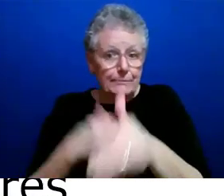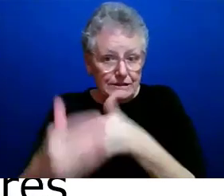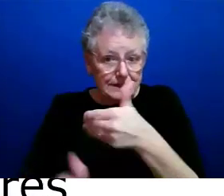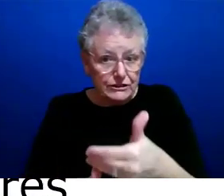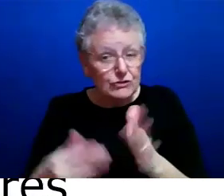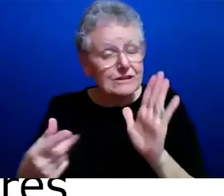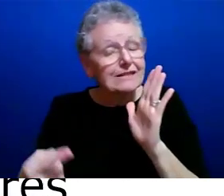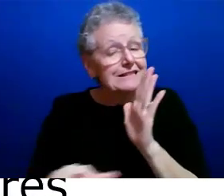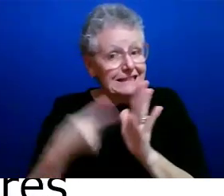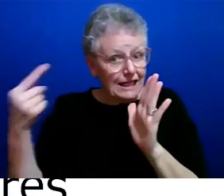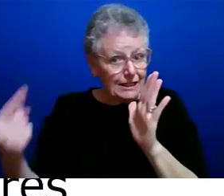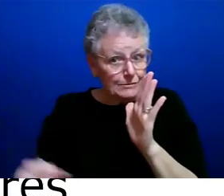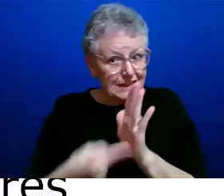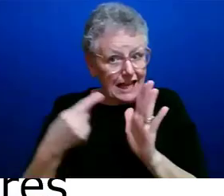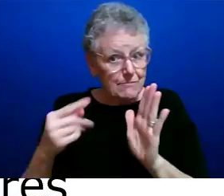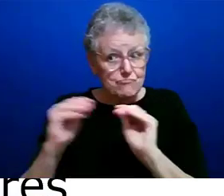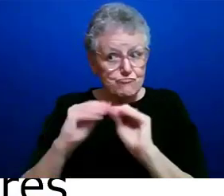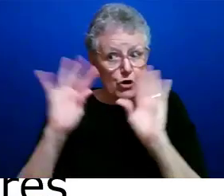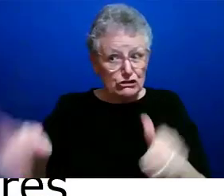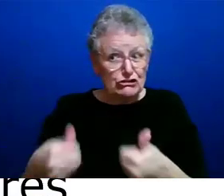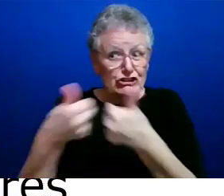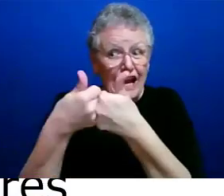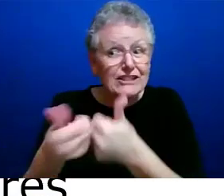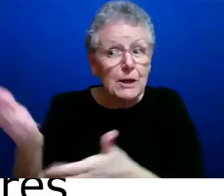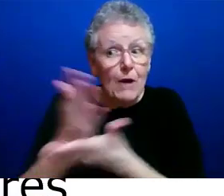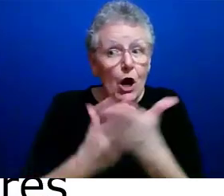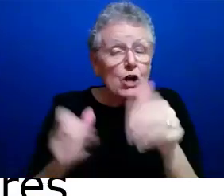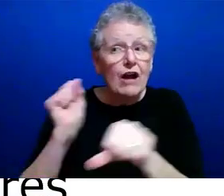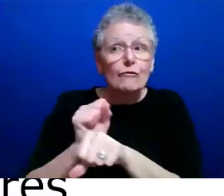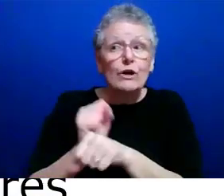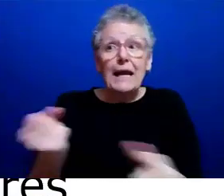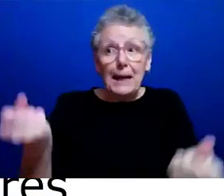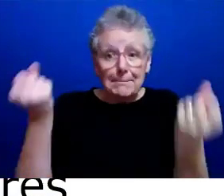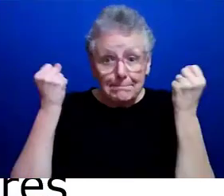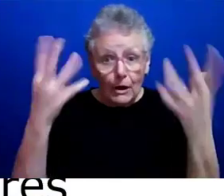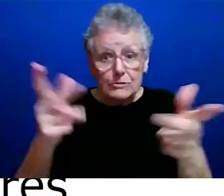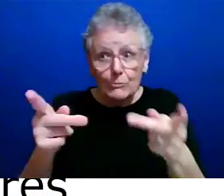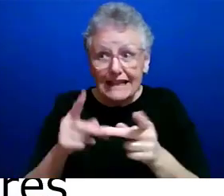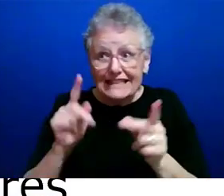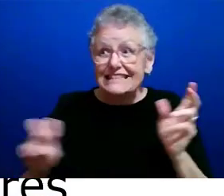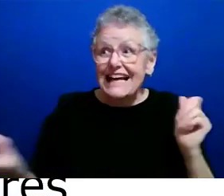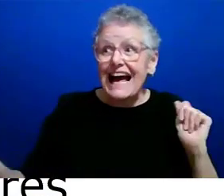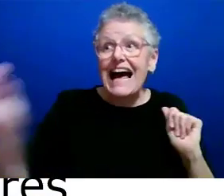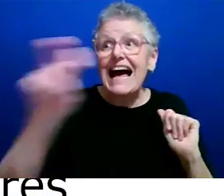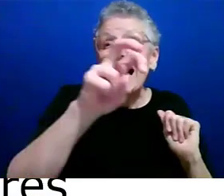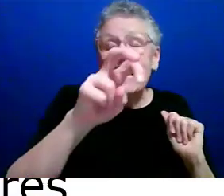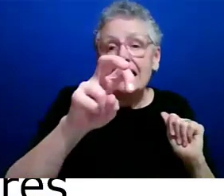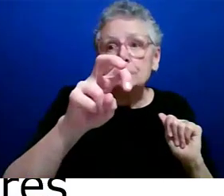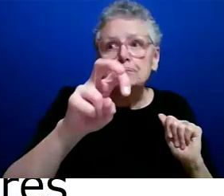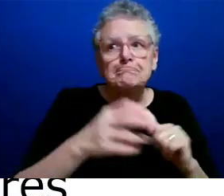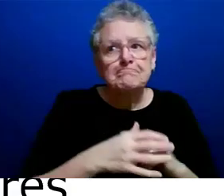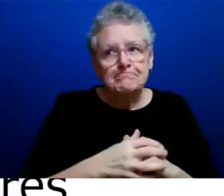Sometimes the more challenging piece of working in multiple location are the unwritten norms